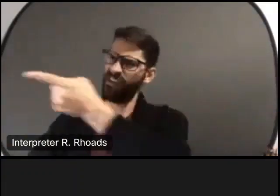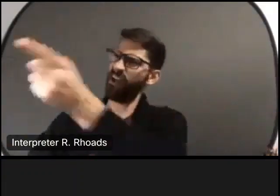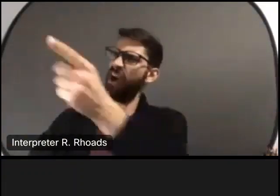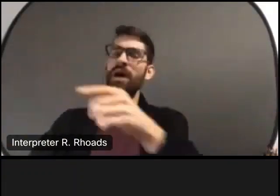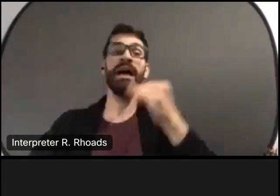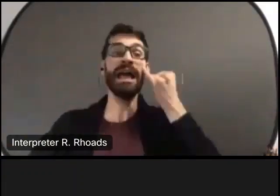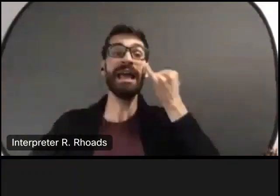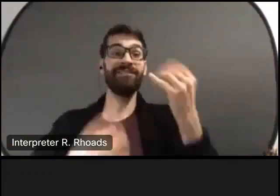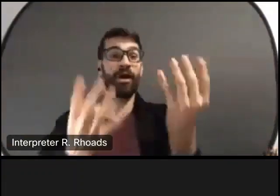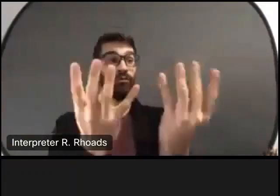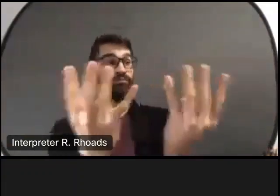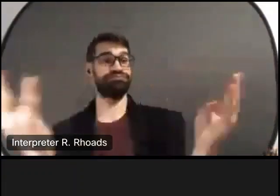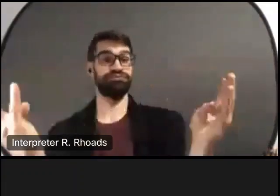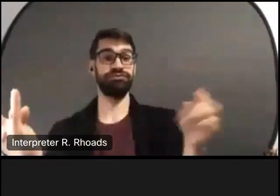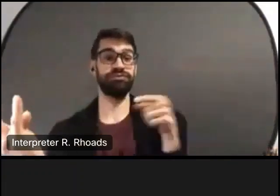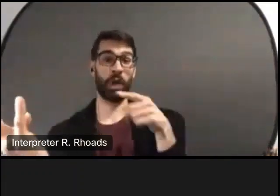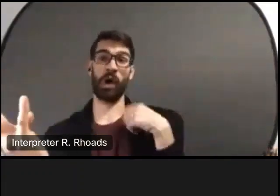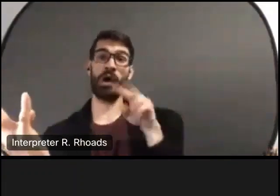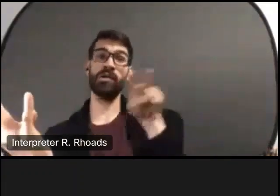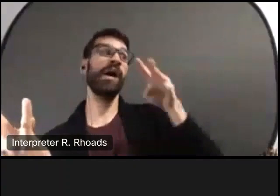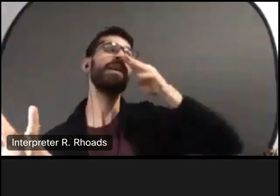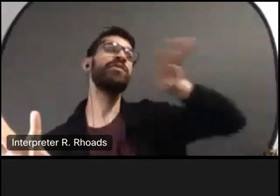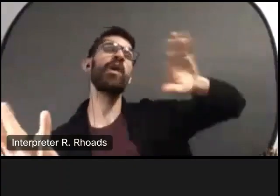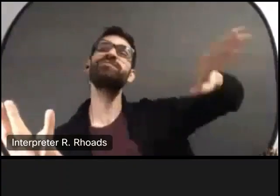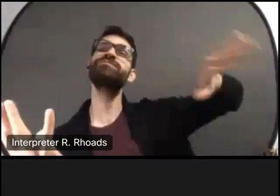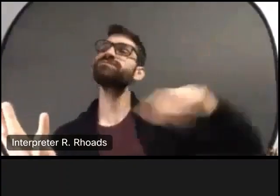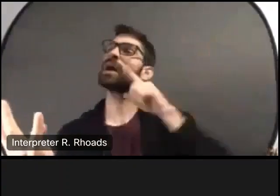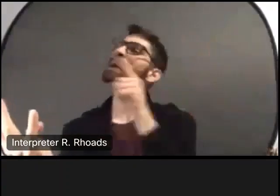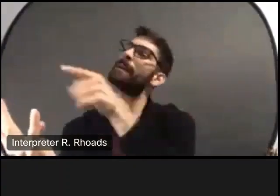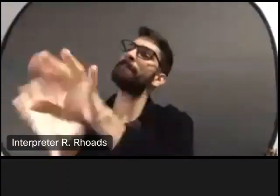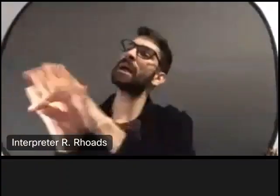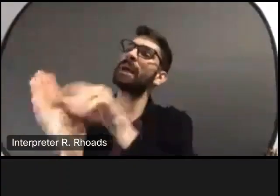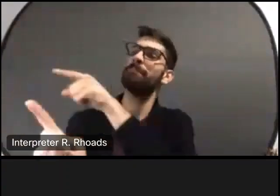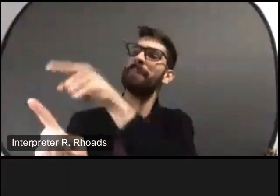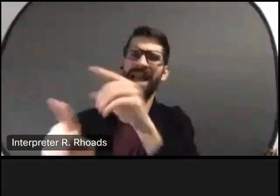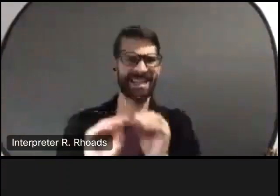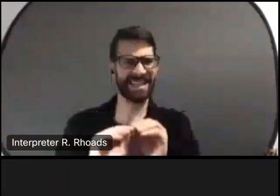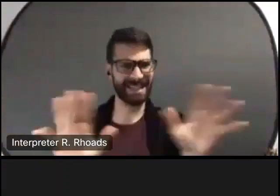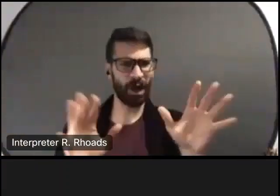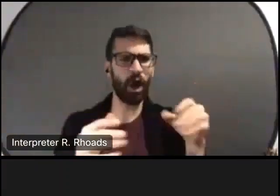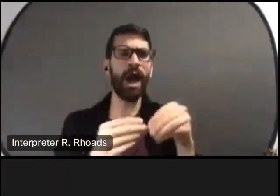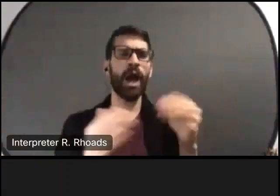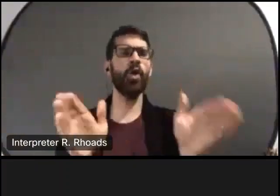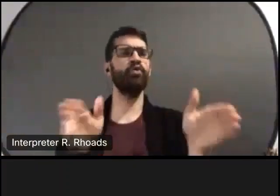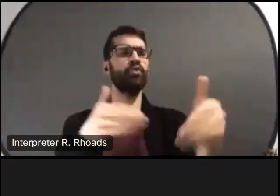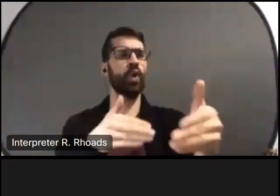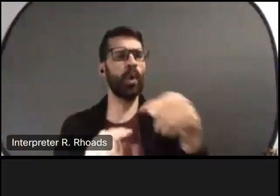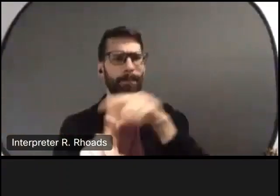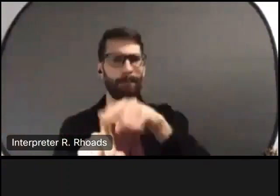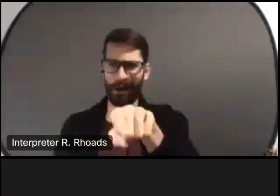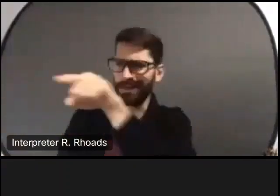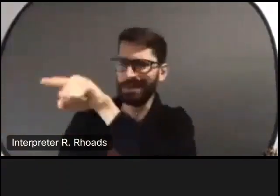cut that person off as they were still talking, so ... it's less public, I should say, when you're on